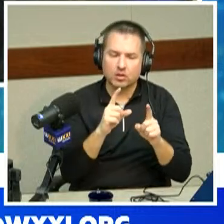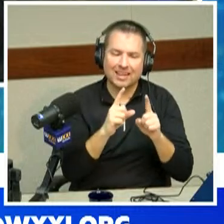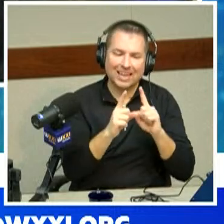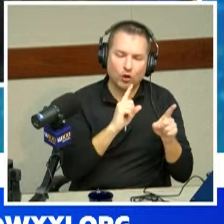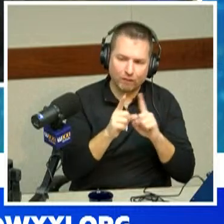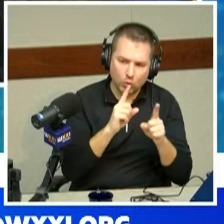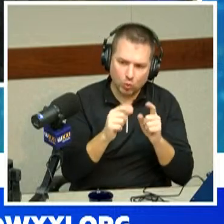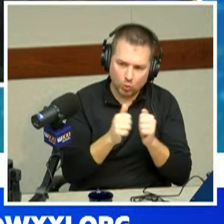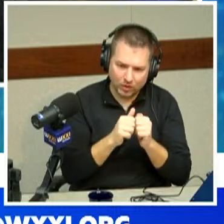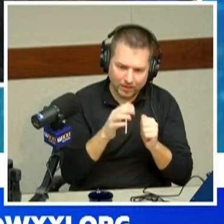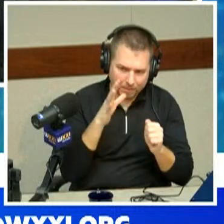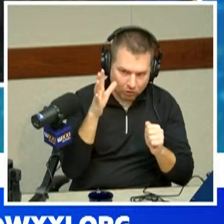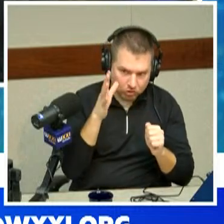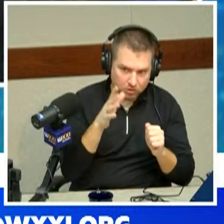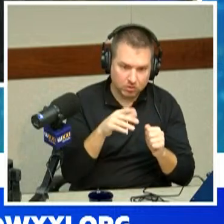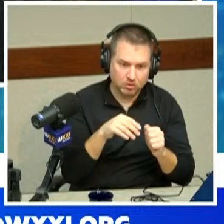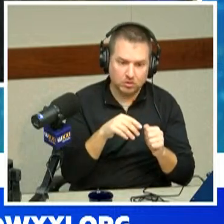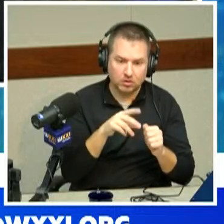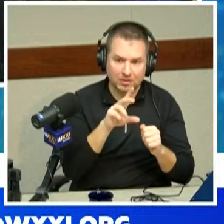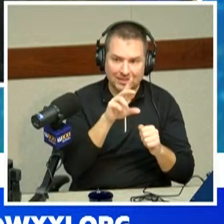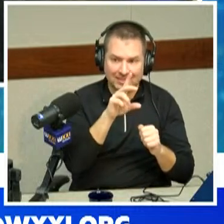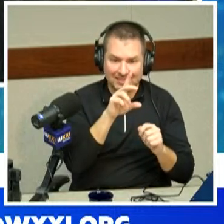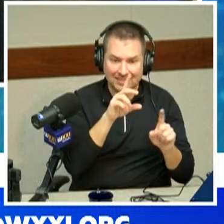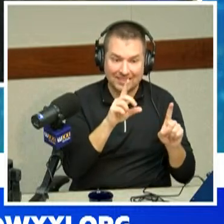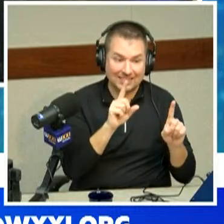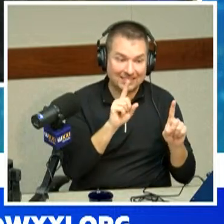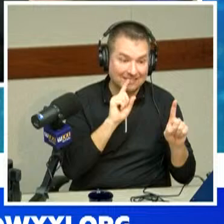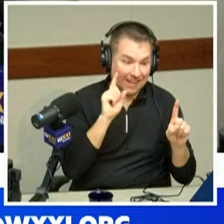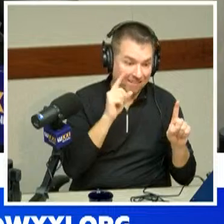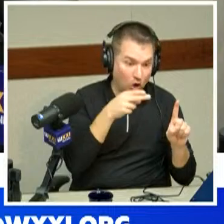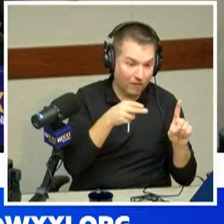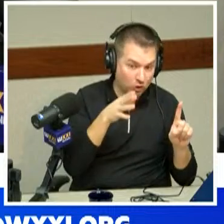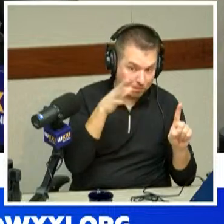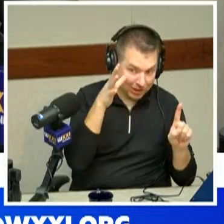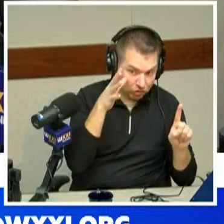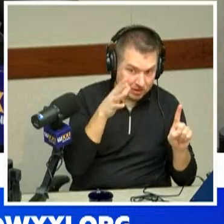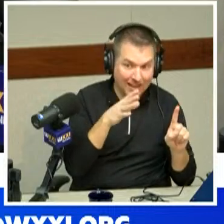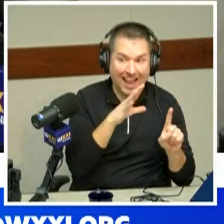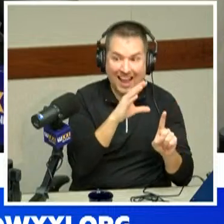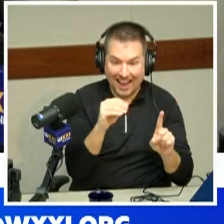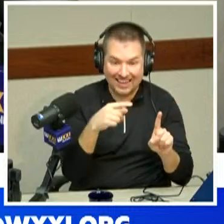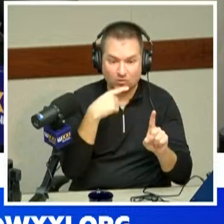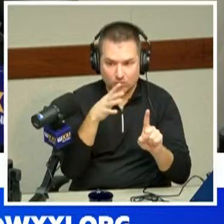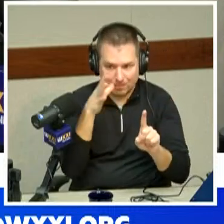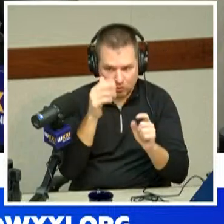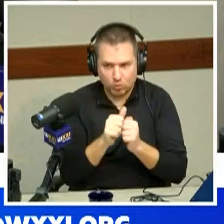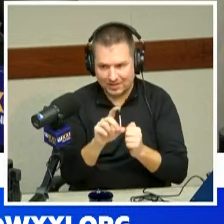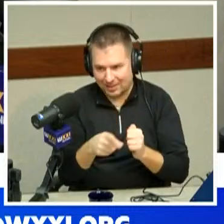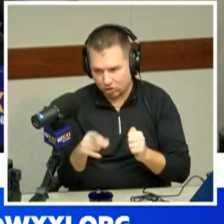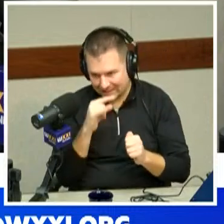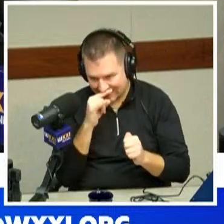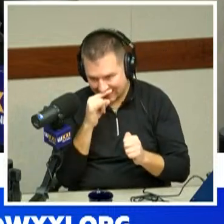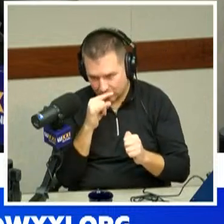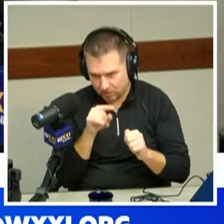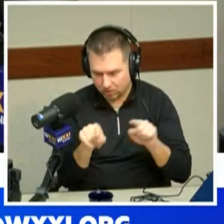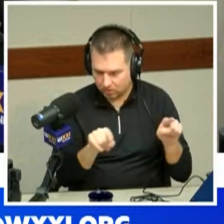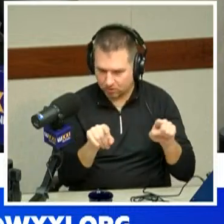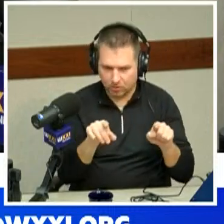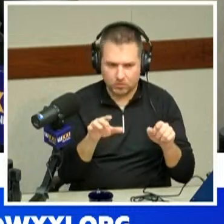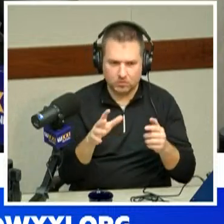hard hearing parents who has dhh child um like in this early childhood so those are really essential